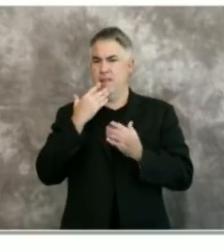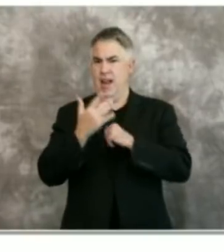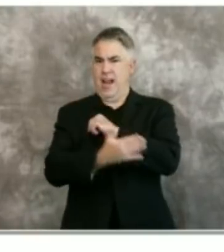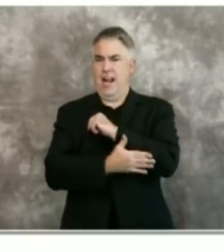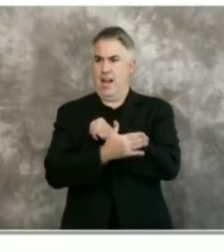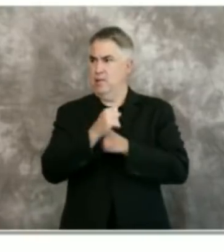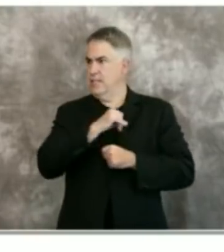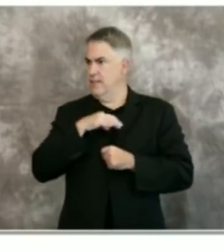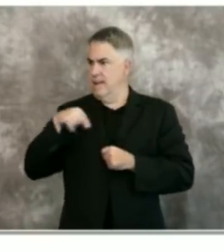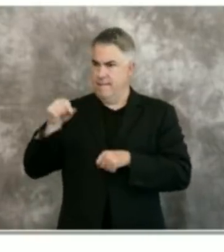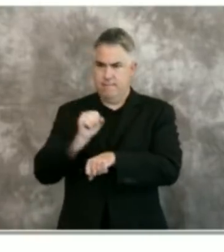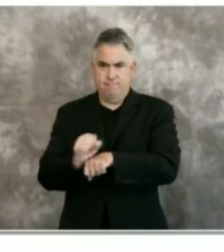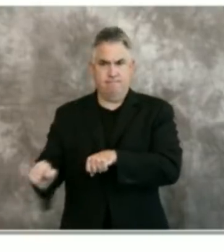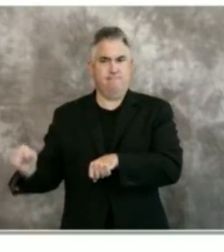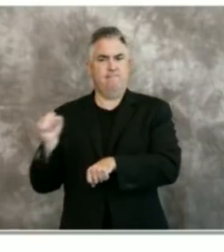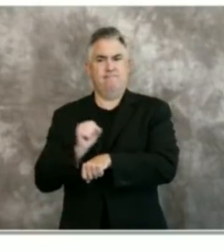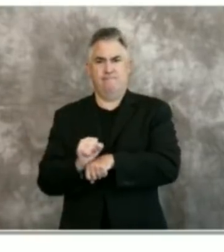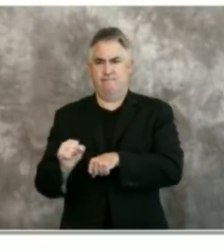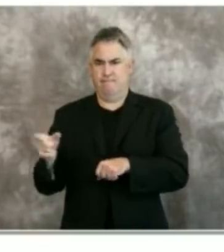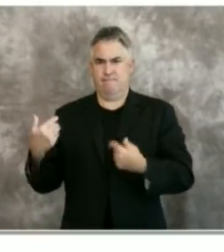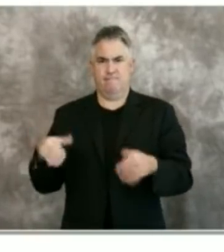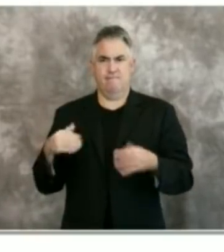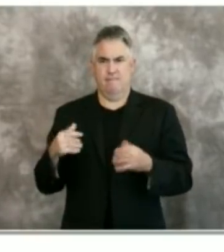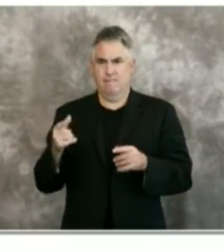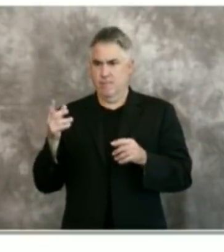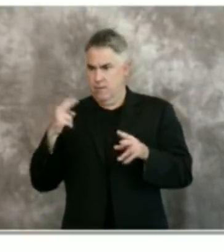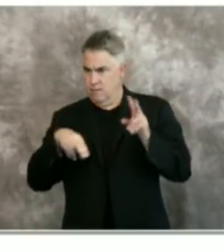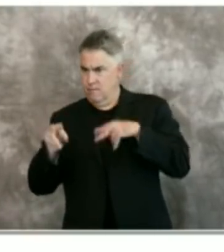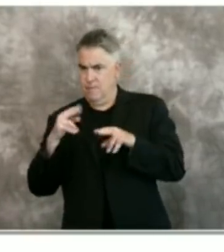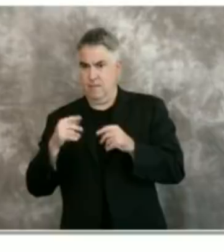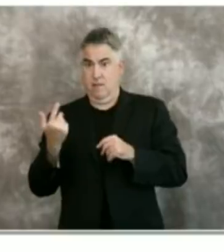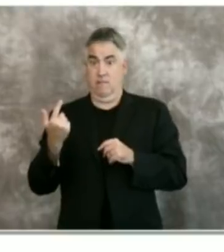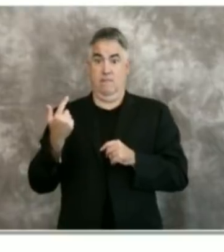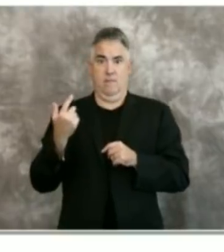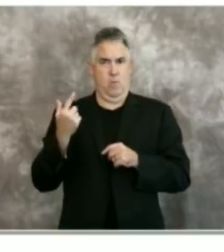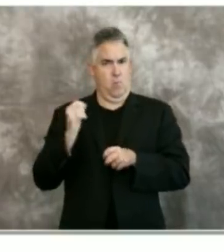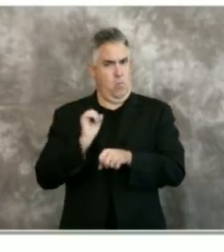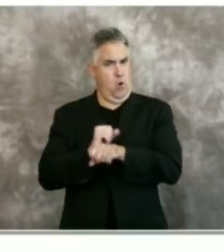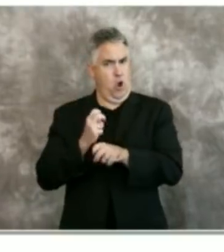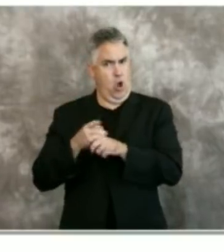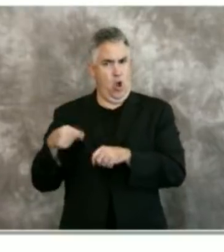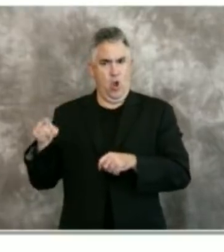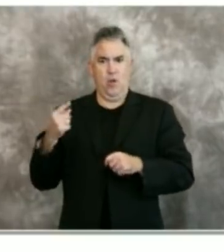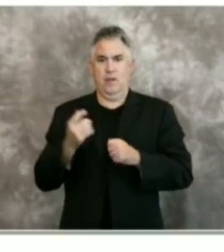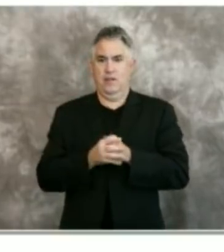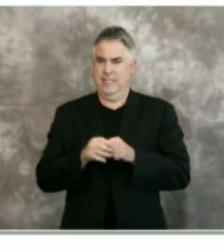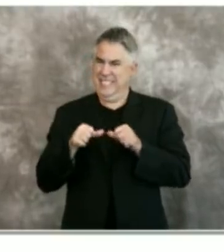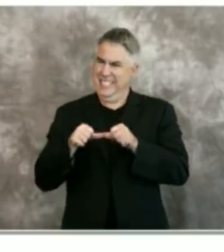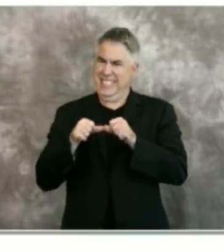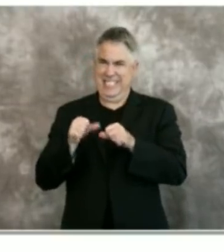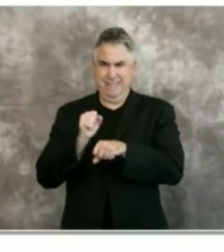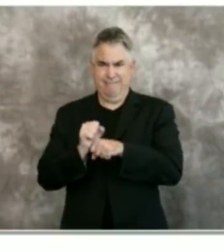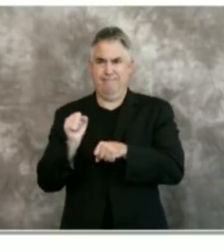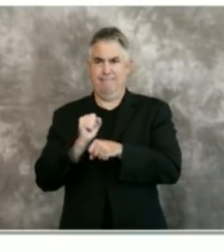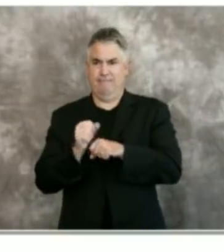KEPT IN STREAKING AND TREATMENT. I WOULD LIKE TO SAY A SPECIAL THANK YOU TO THE COUNTY STAFF. AND MANY OF THE HEALTH HEALTH SYSTEM STAFF